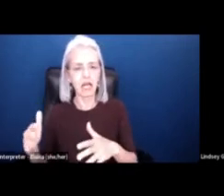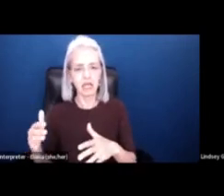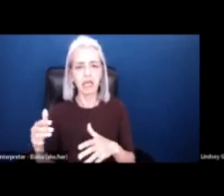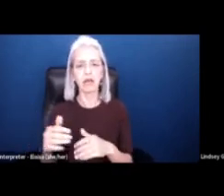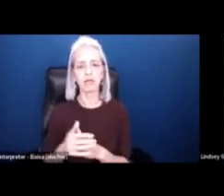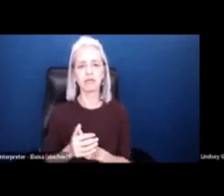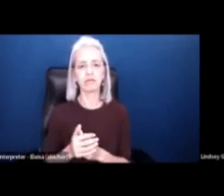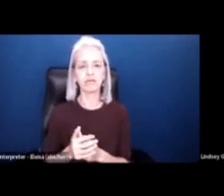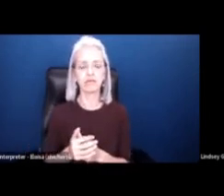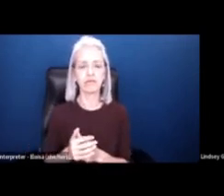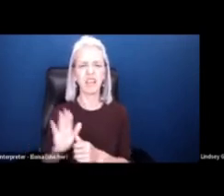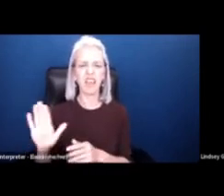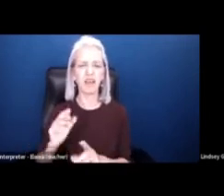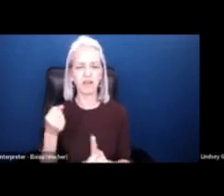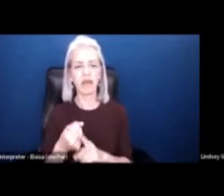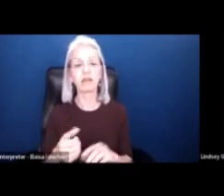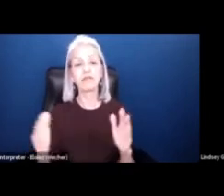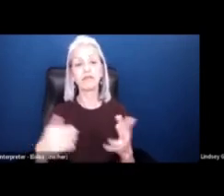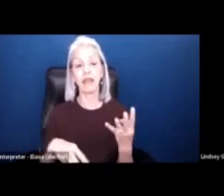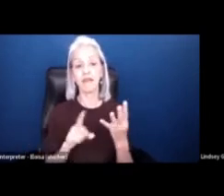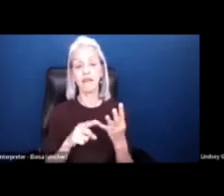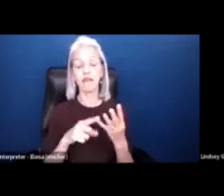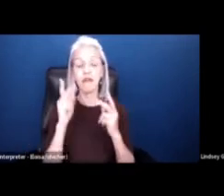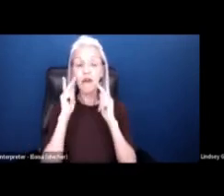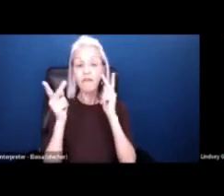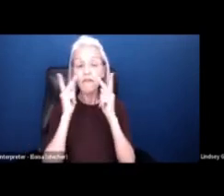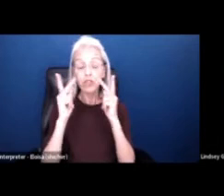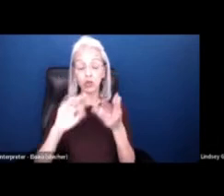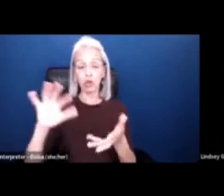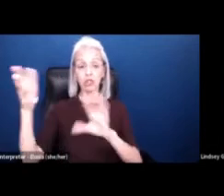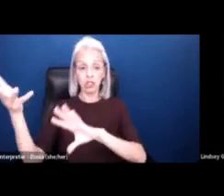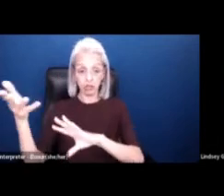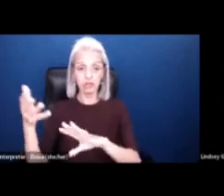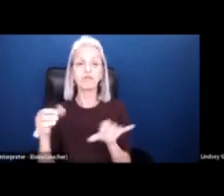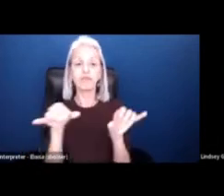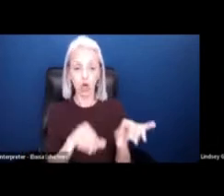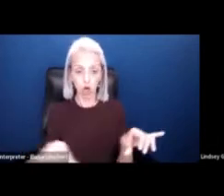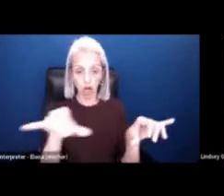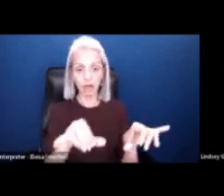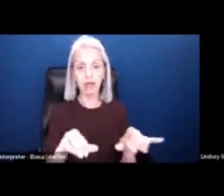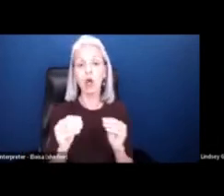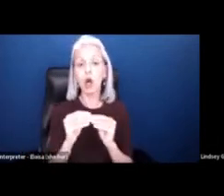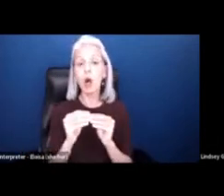effect. Finally, visual disturbances are also quite common. And so particularly in mild brain injury, a lot of